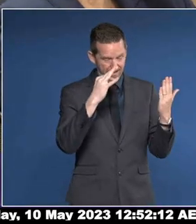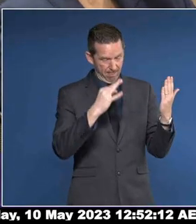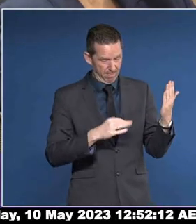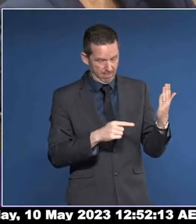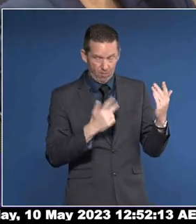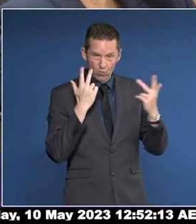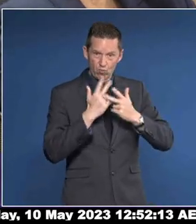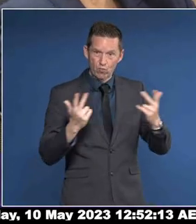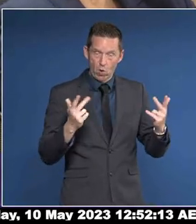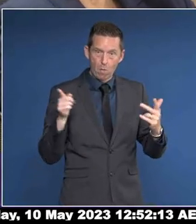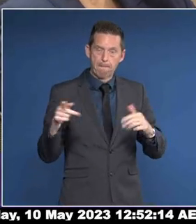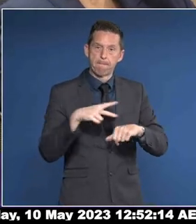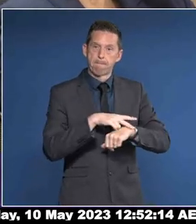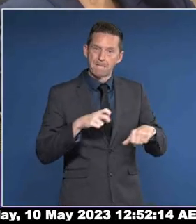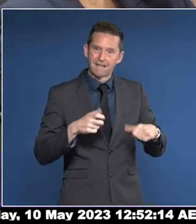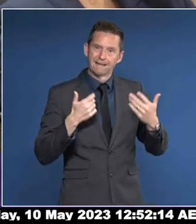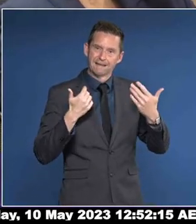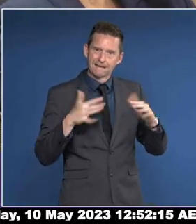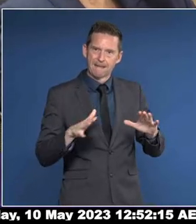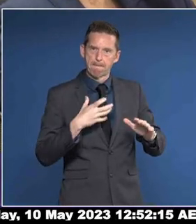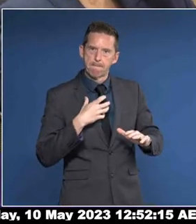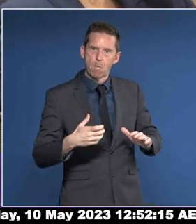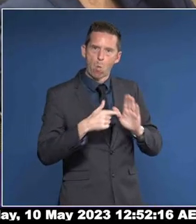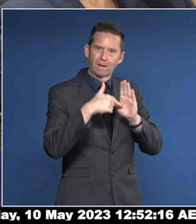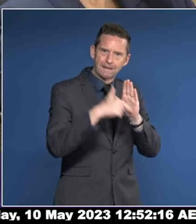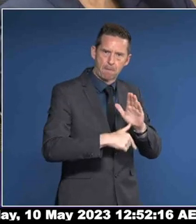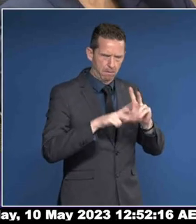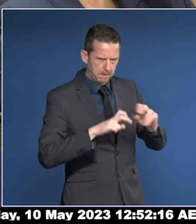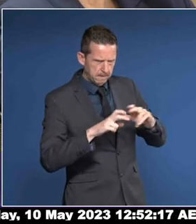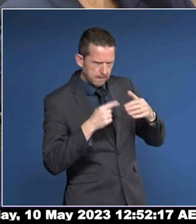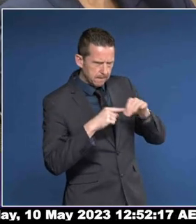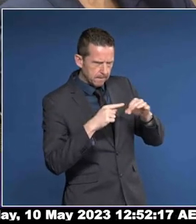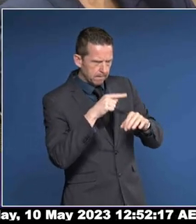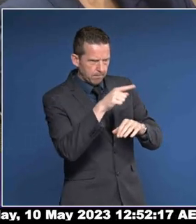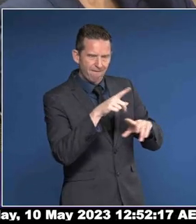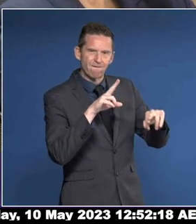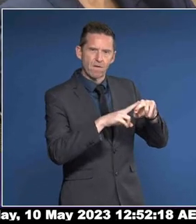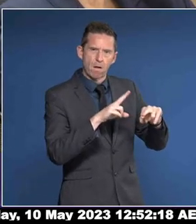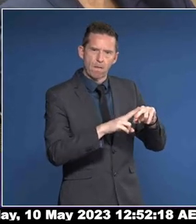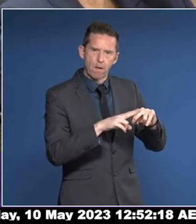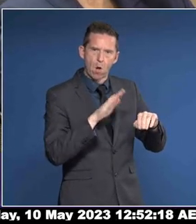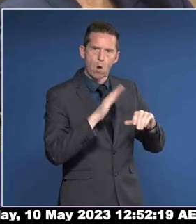that the police made any inquiries of Mr Barrett with respect to pulling kids into a